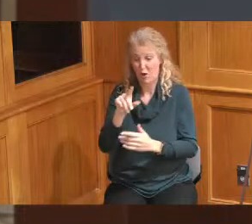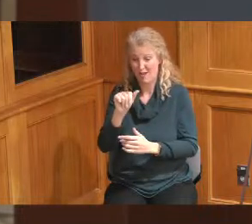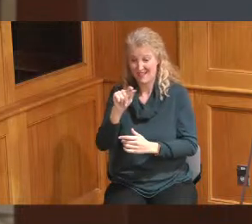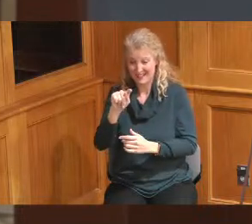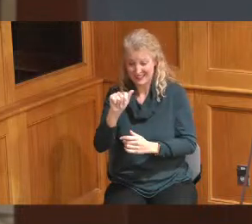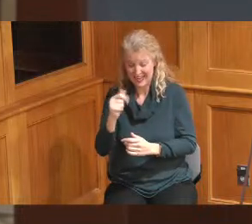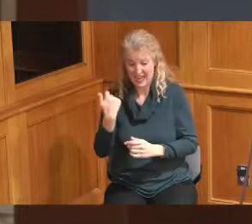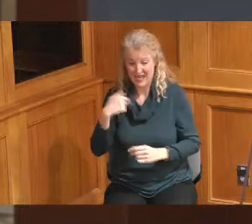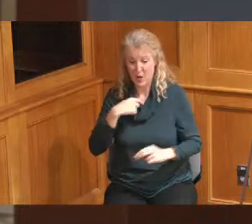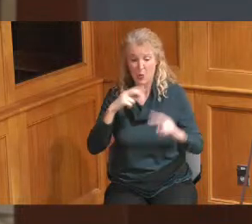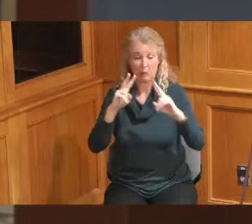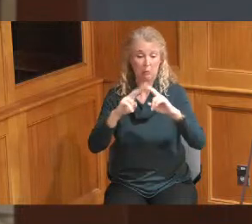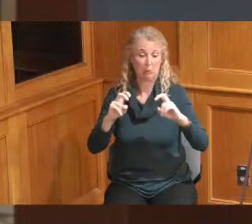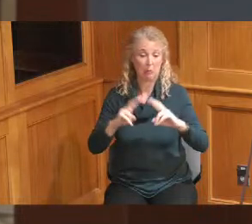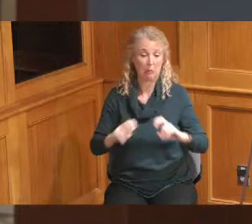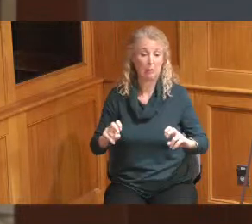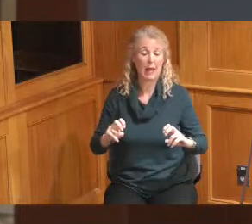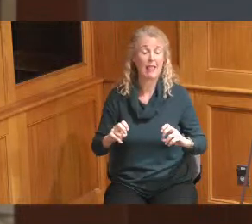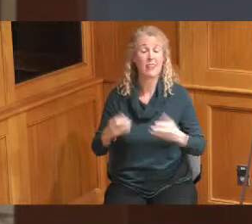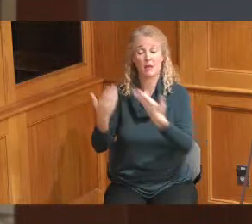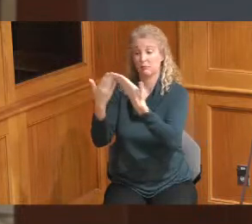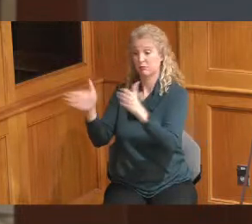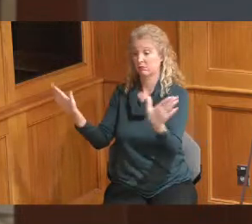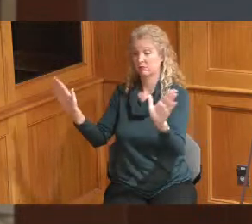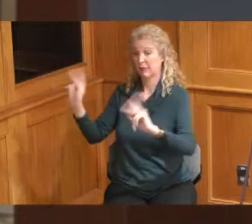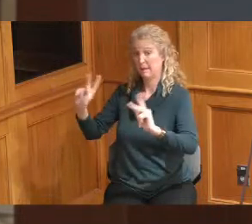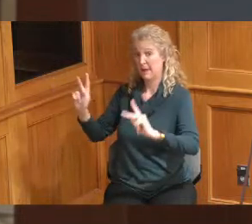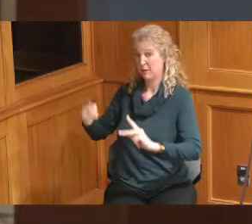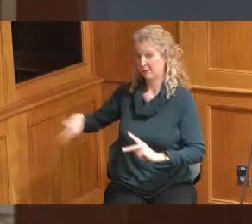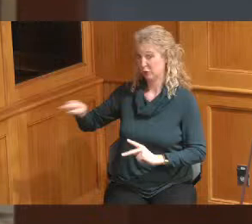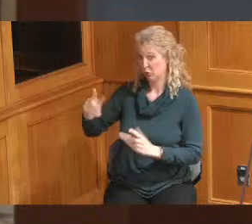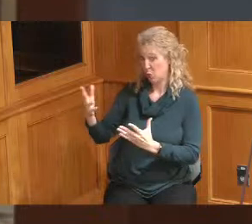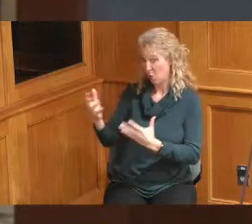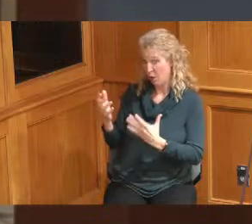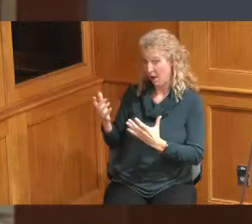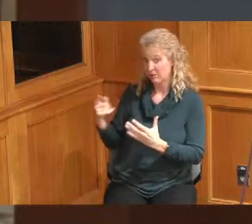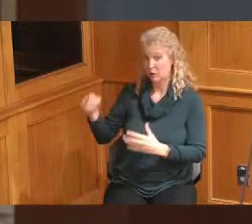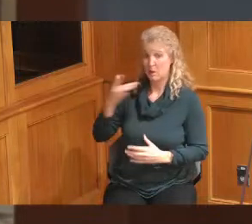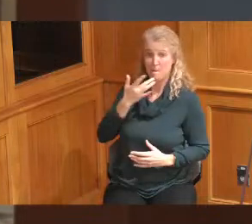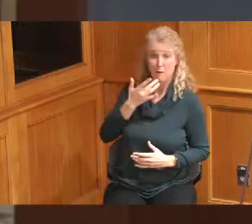have a conversation with the public about what is it the public thinks we should have and working